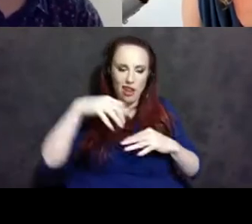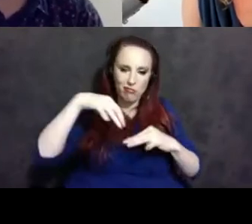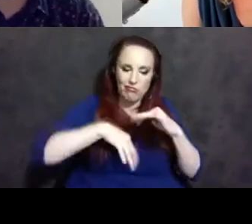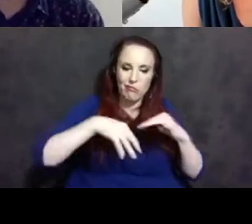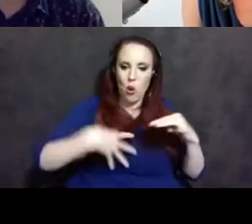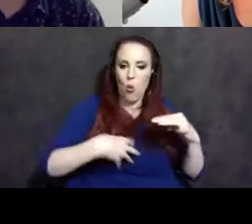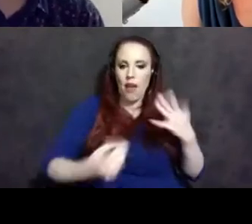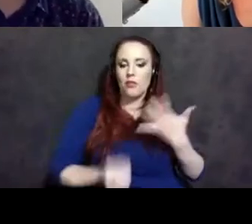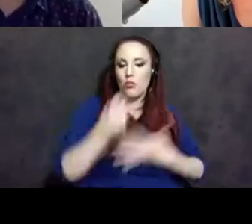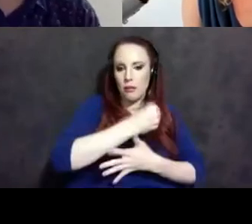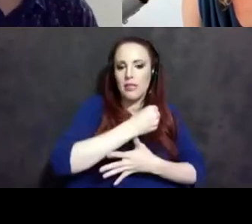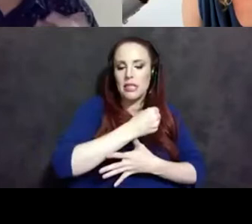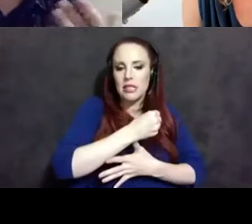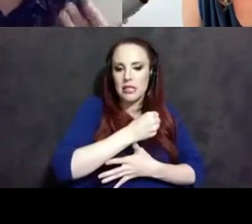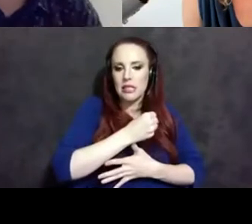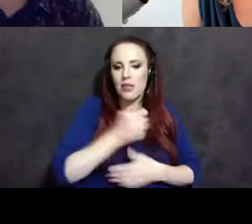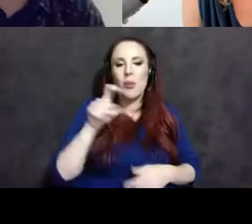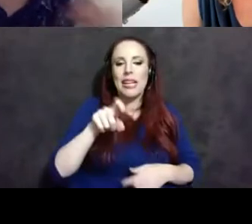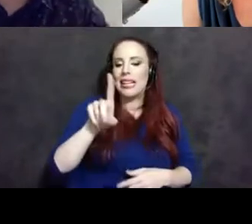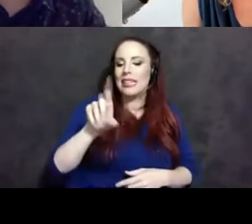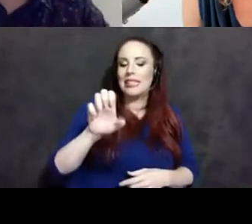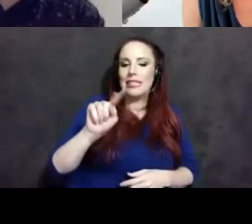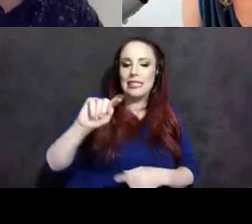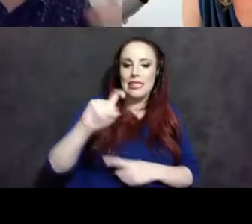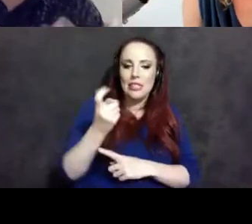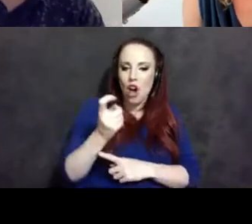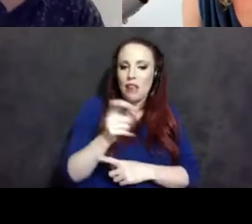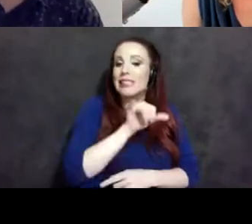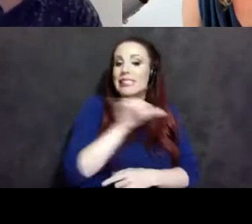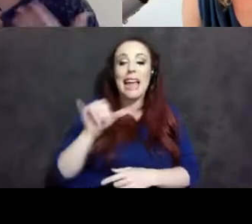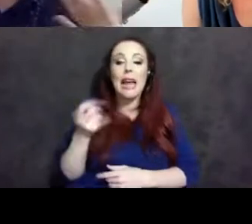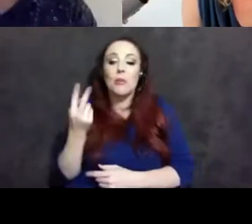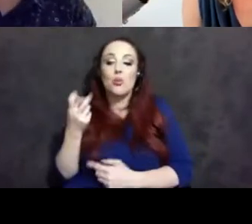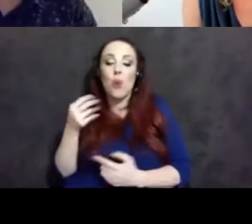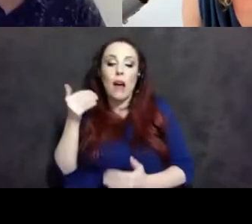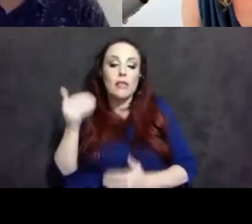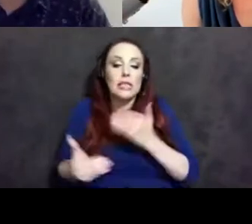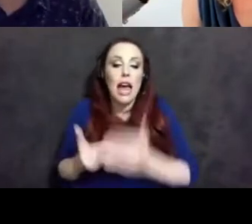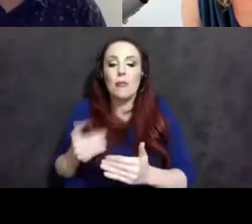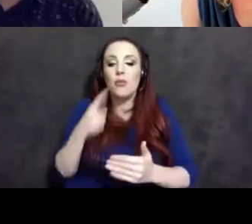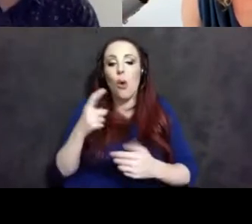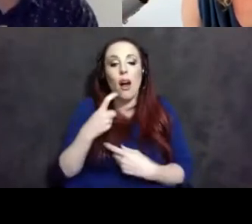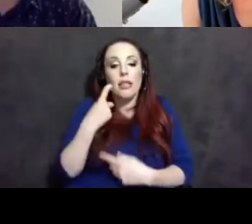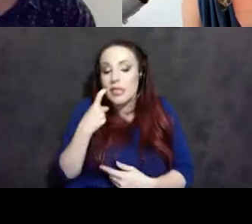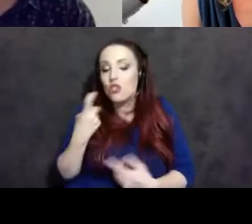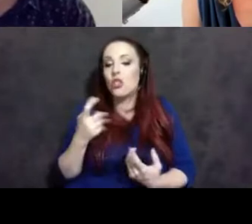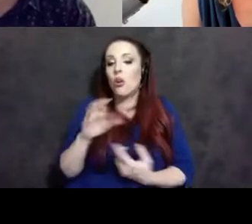And the same way you would need 12 steps to get out of any type of addiction and coming to meetings, it's the same thing.